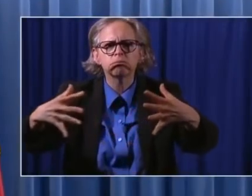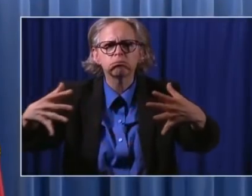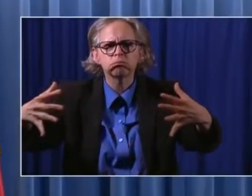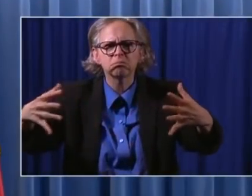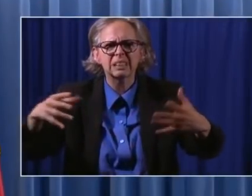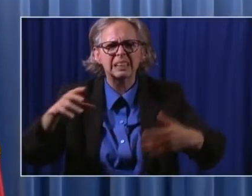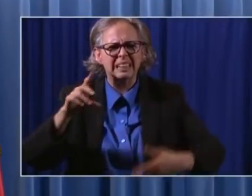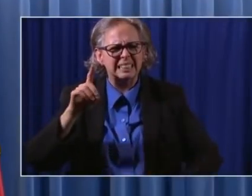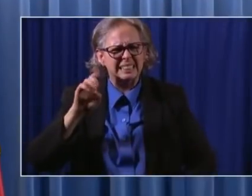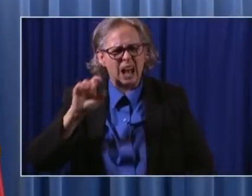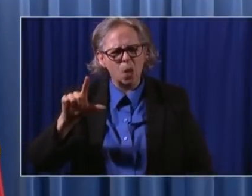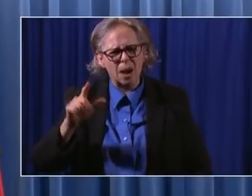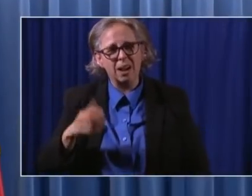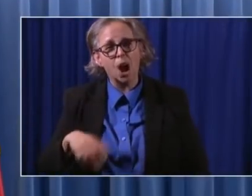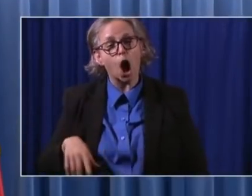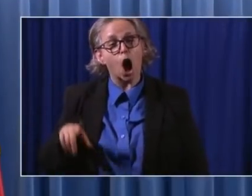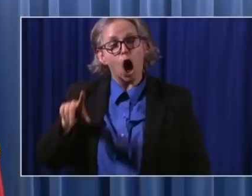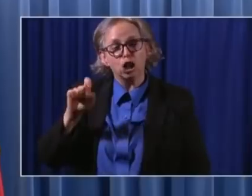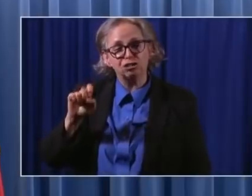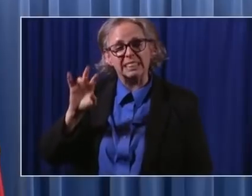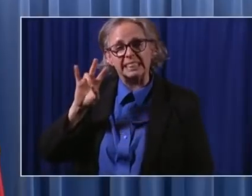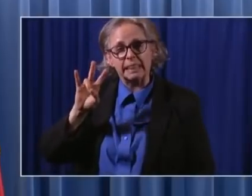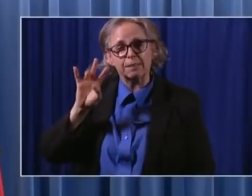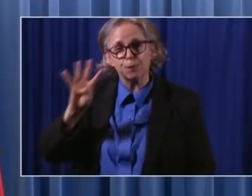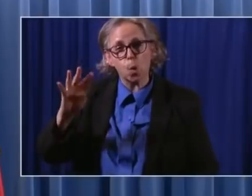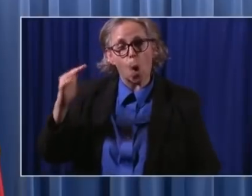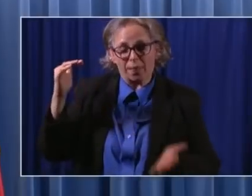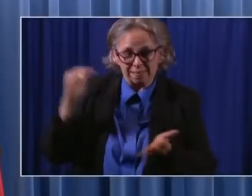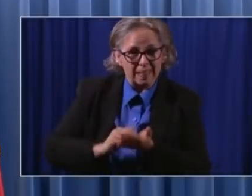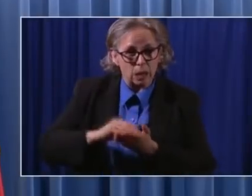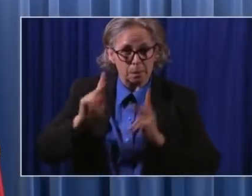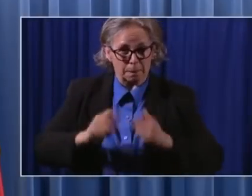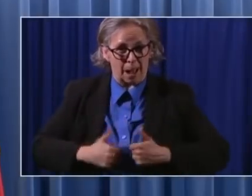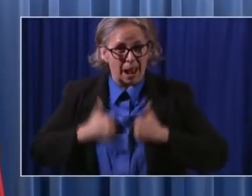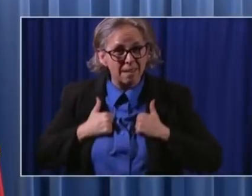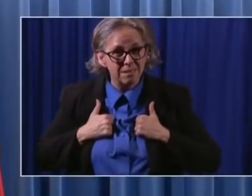A SEARCH OF CASES, DELAWARE AND CENTRAL OHIO.